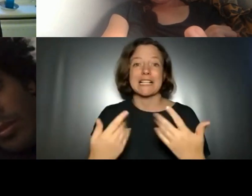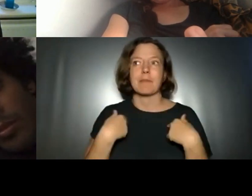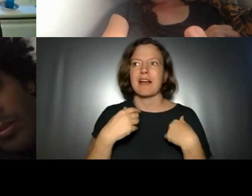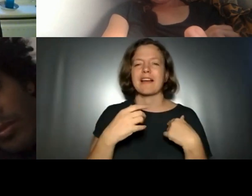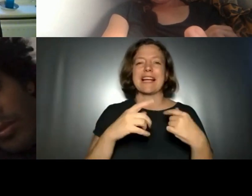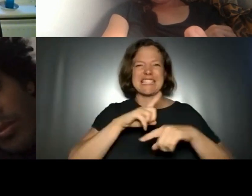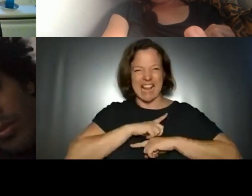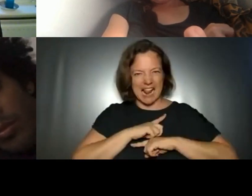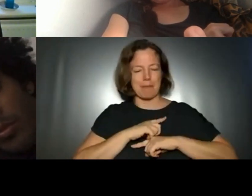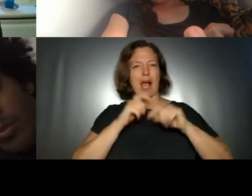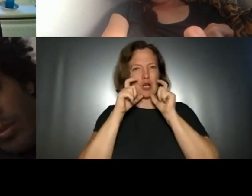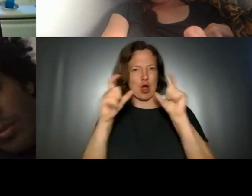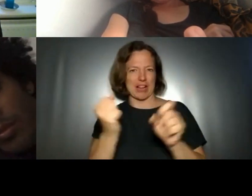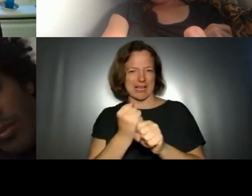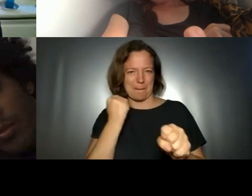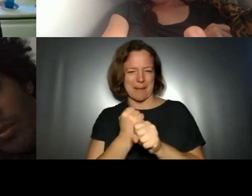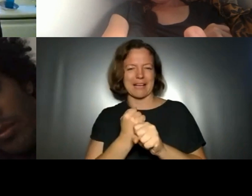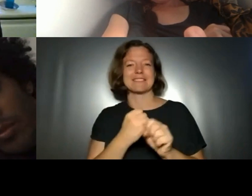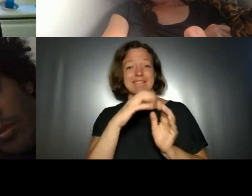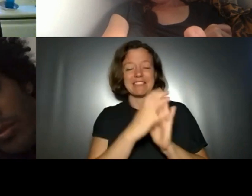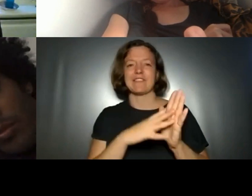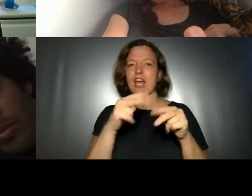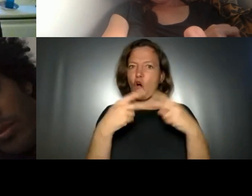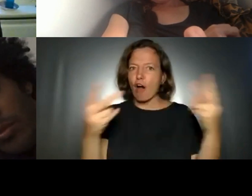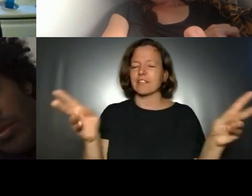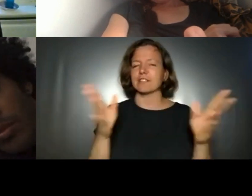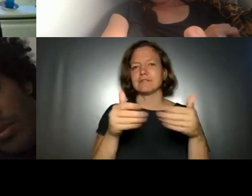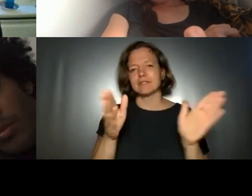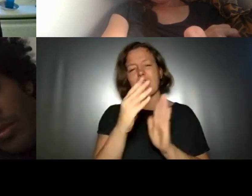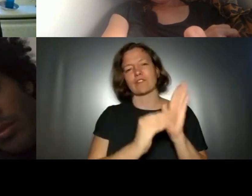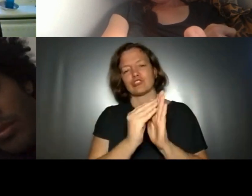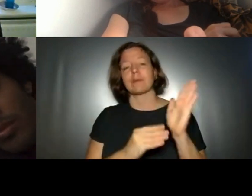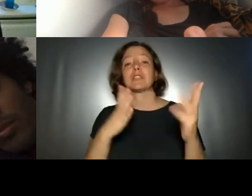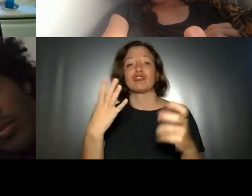They couldn't both receive the peer-to-peer coaching because we didn't have funding for that.